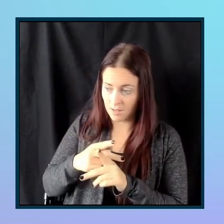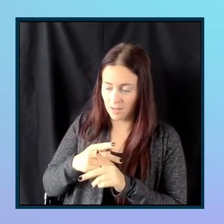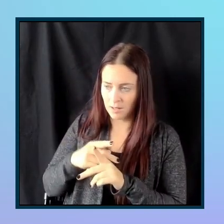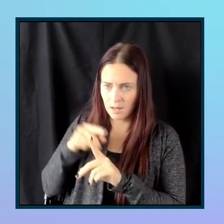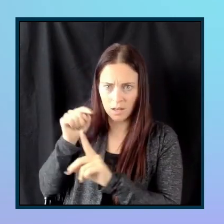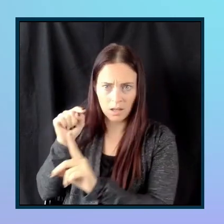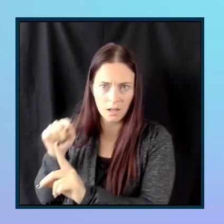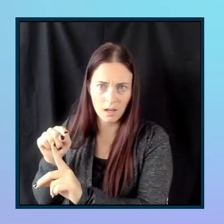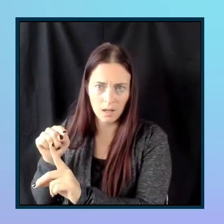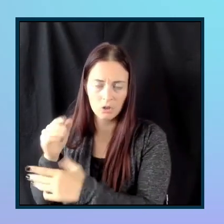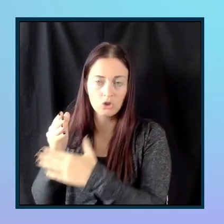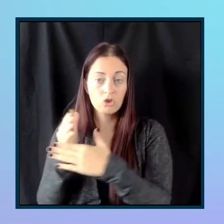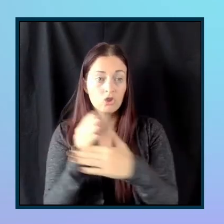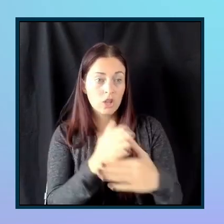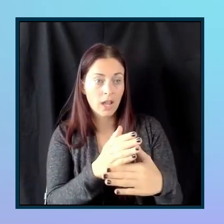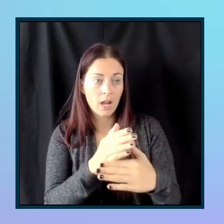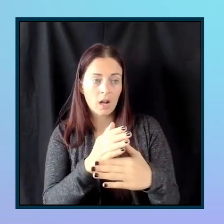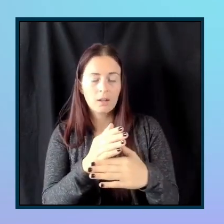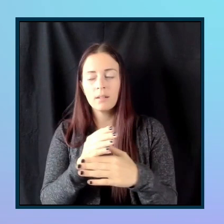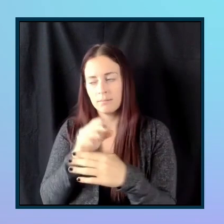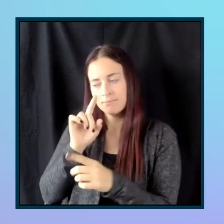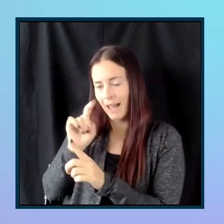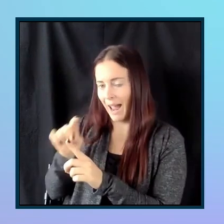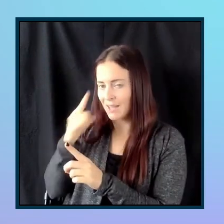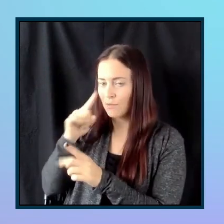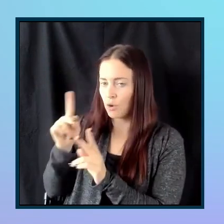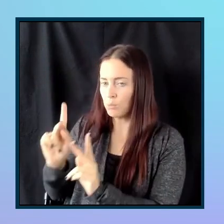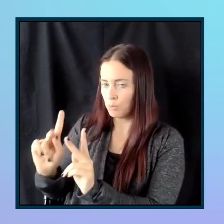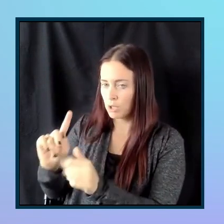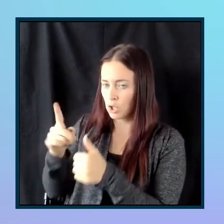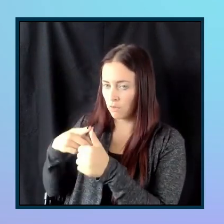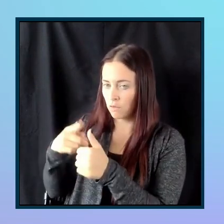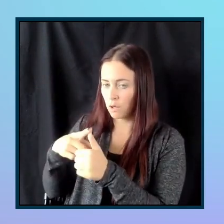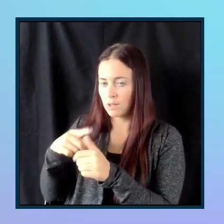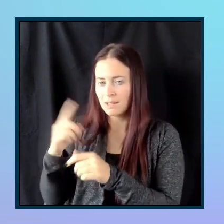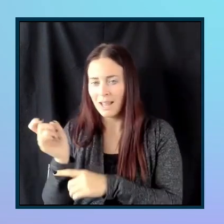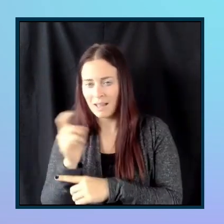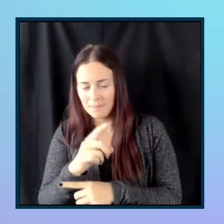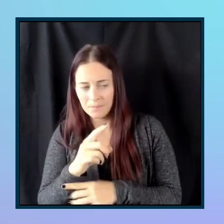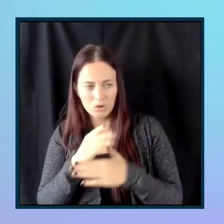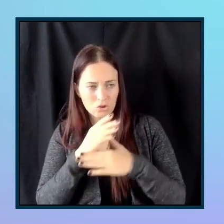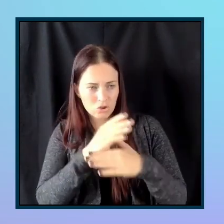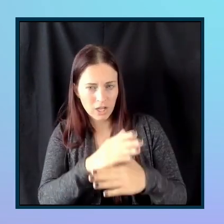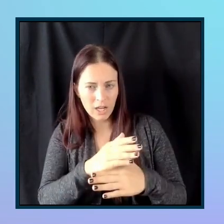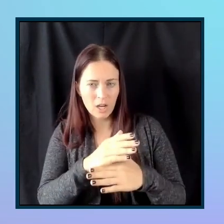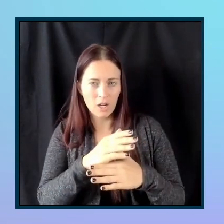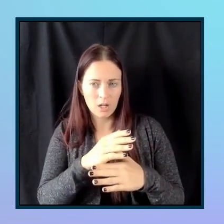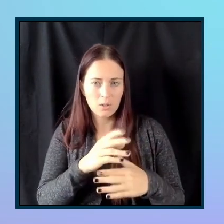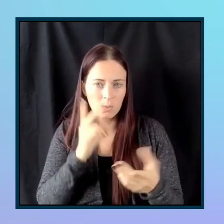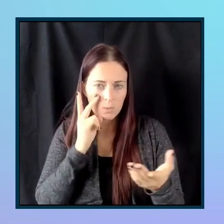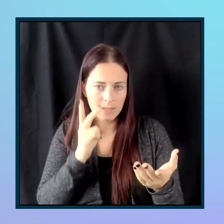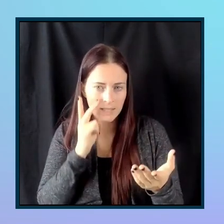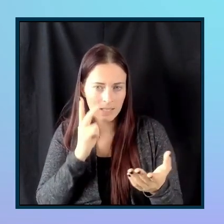share that story with their permission at work or online to keep generating that emotional pull,